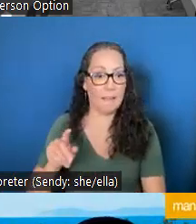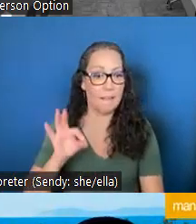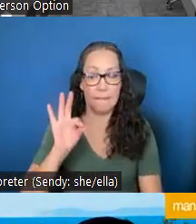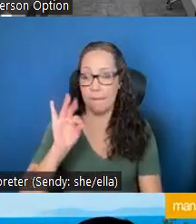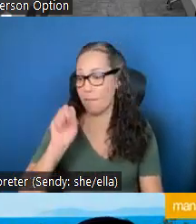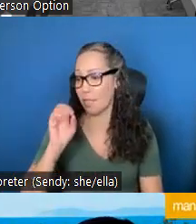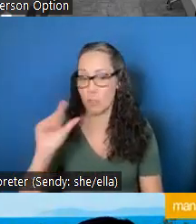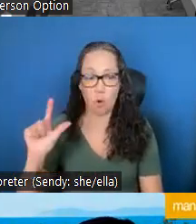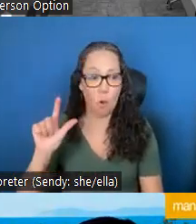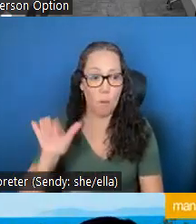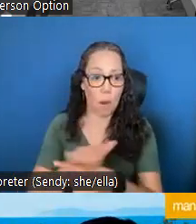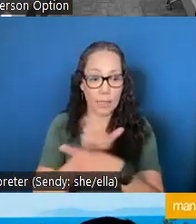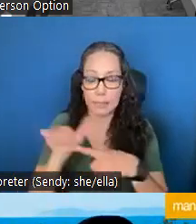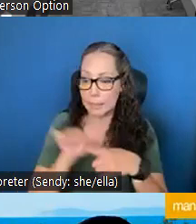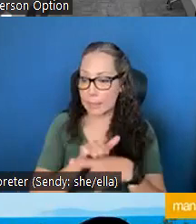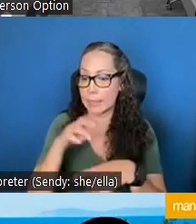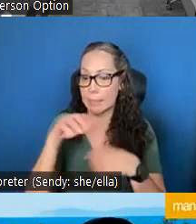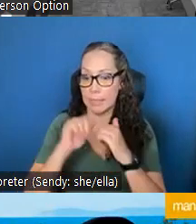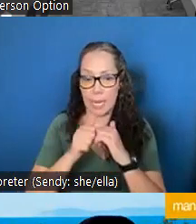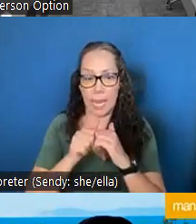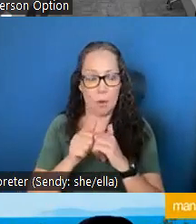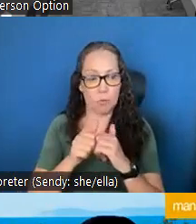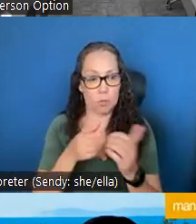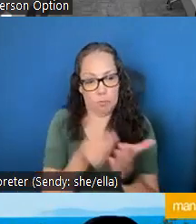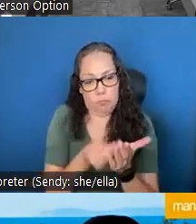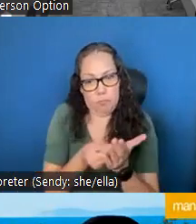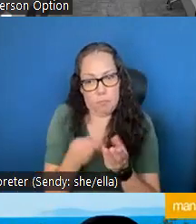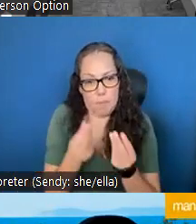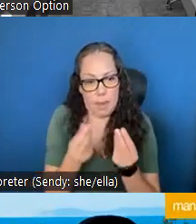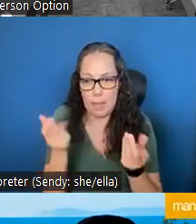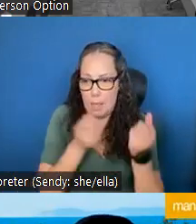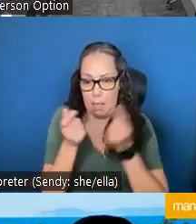when it comes to revenue diversification and I'll go to capacity building really quickly